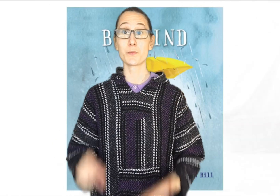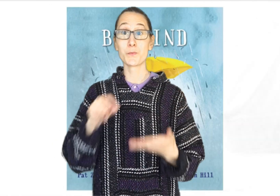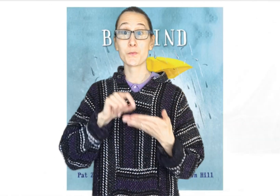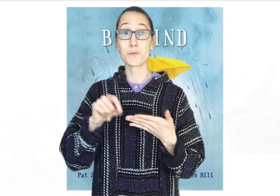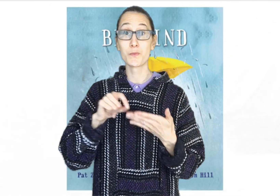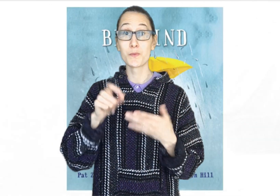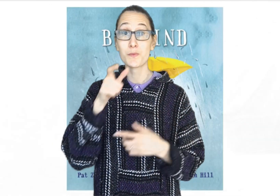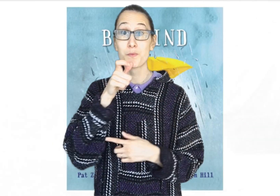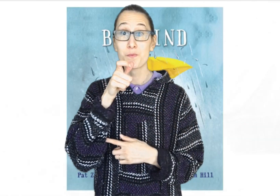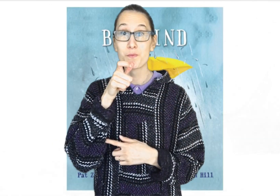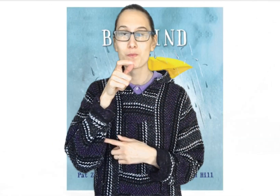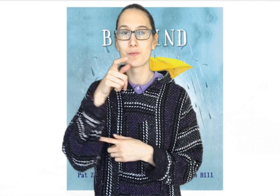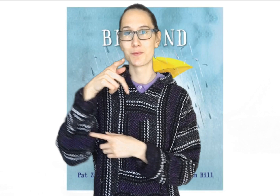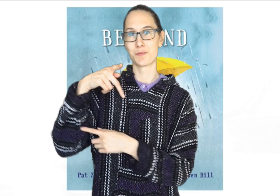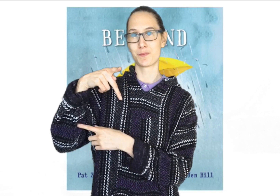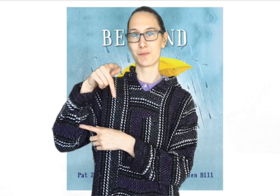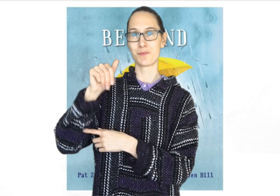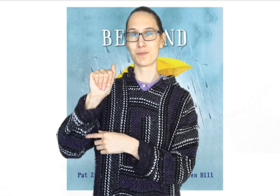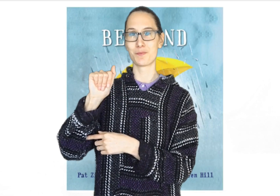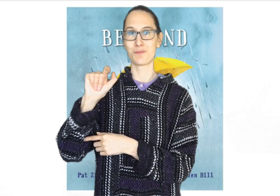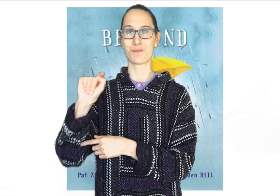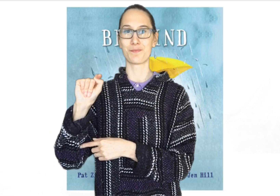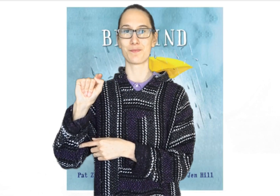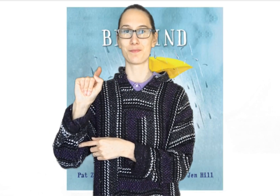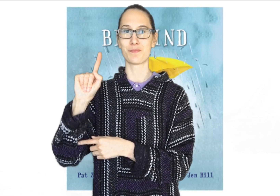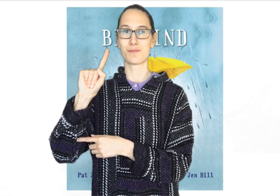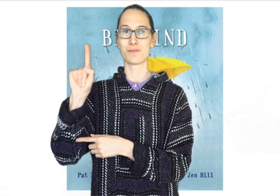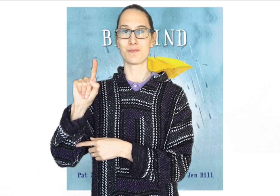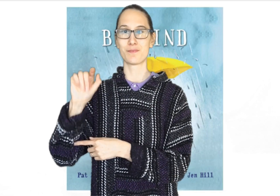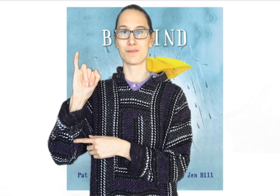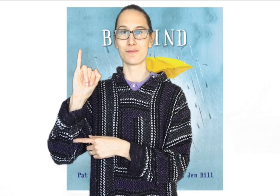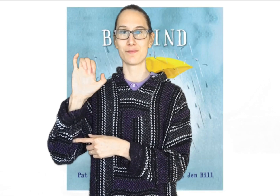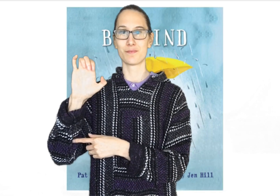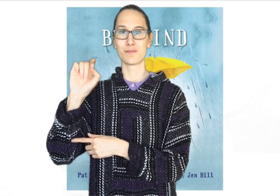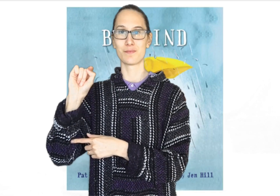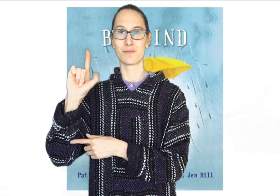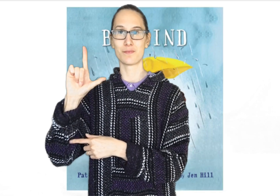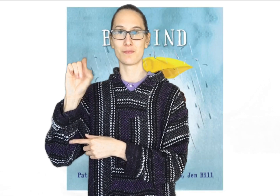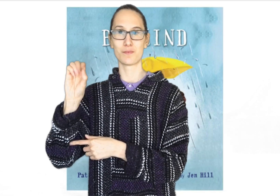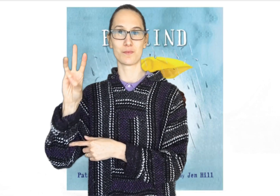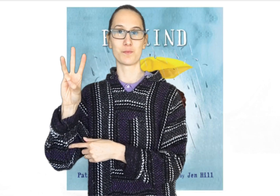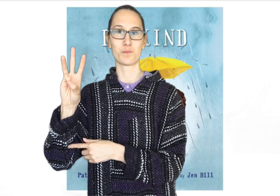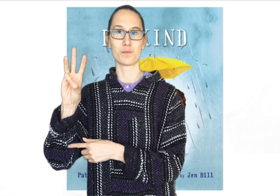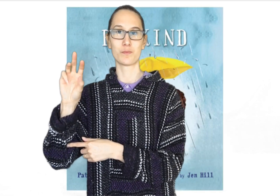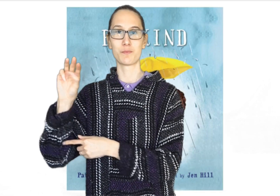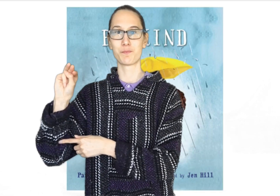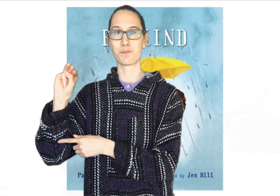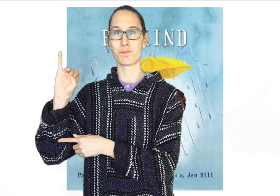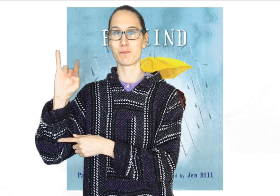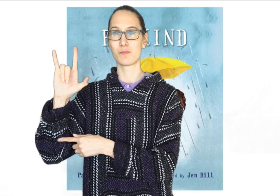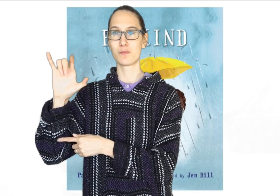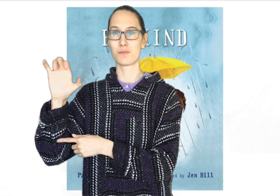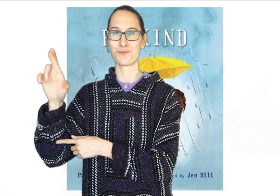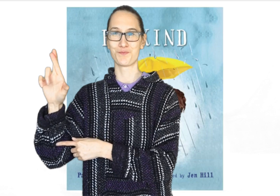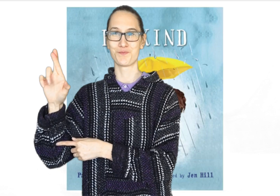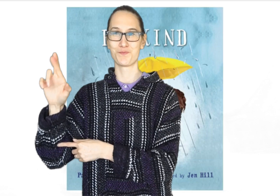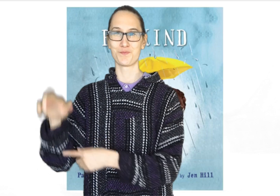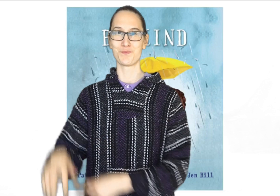Written by Pat Zietlow Miller